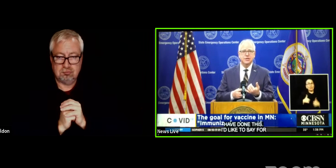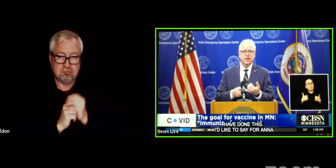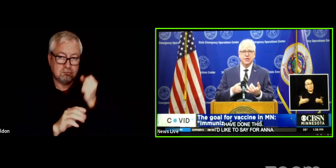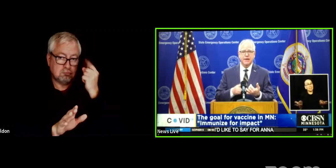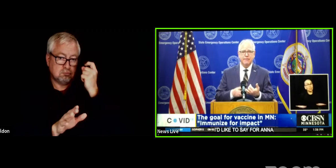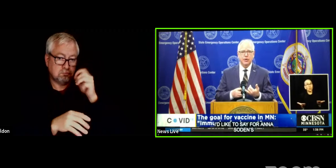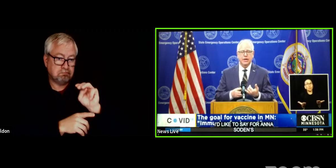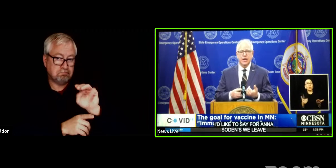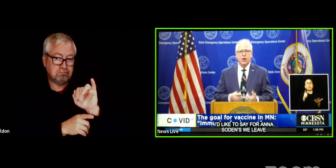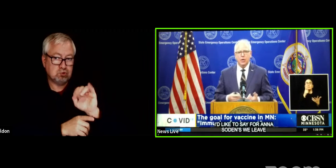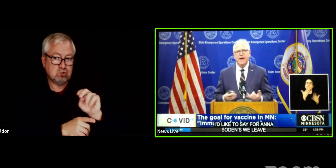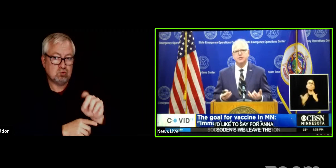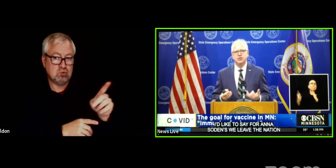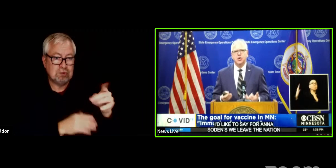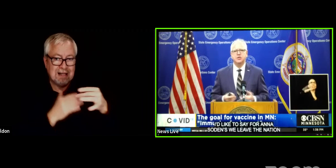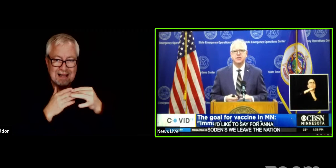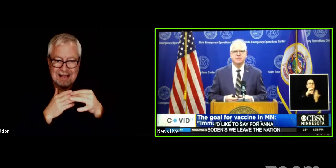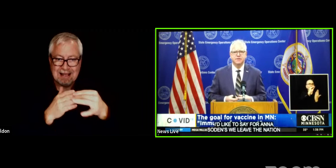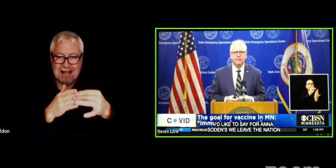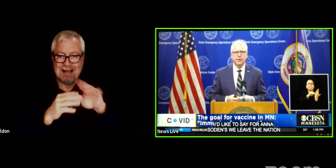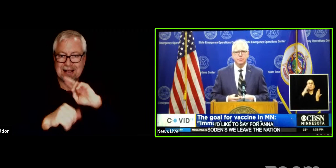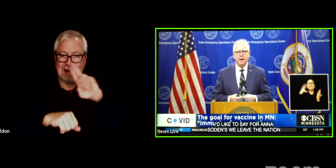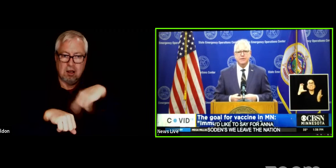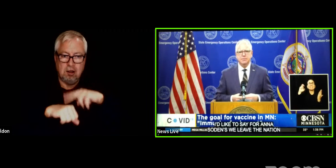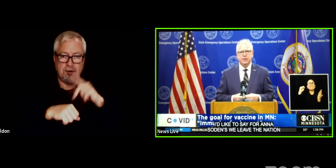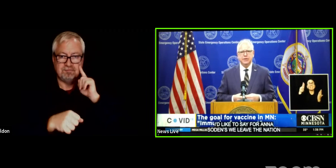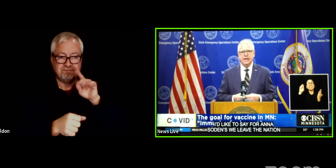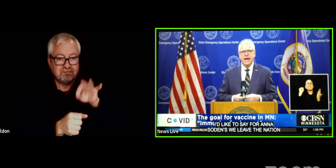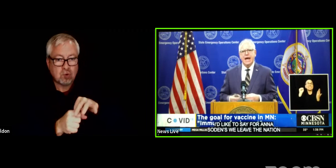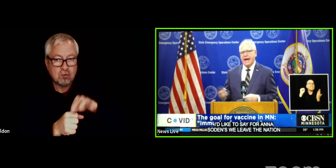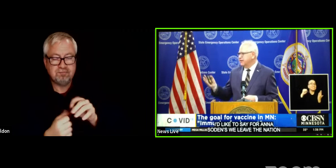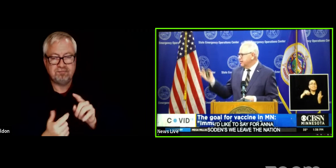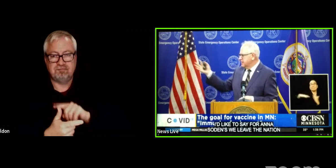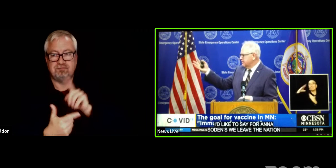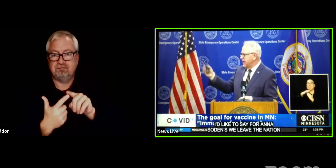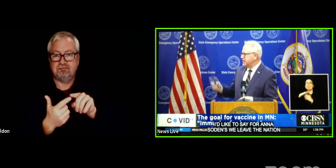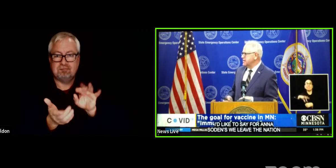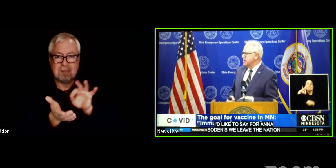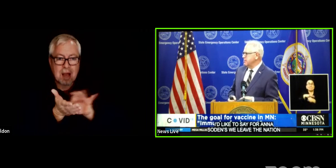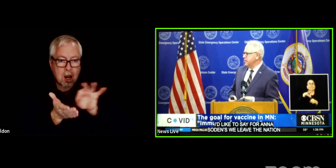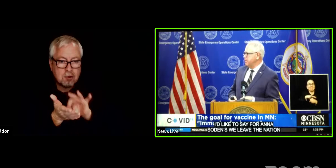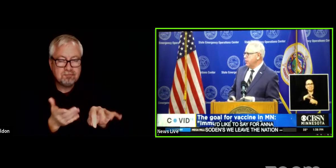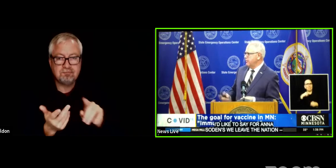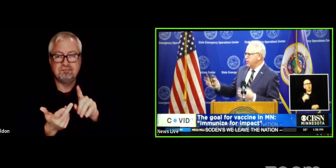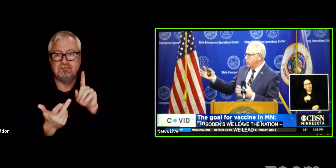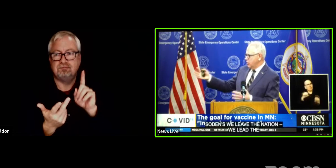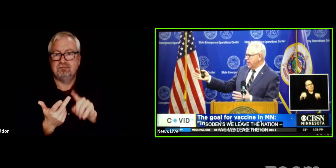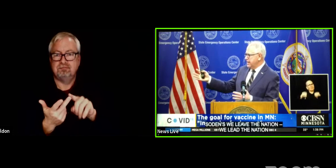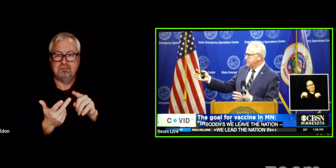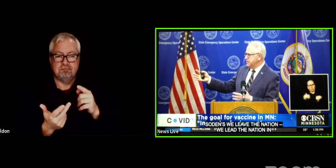THINGS LIKE VOTING. WE HAVE A STRONG SINCE OF CIVIC RESPONSIBILITY AND THIS VACCINE CAN BE A PART OF IT. WE'RE READY.